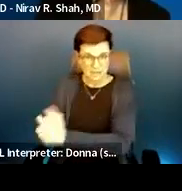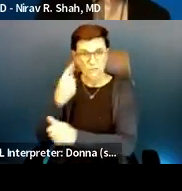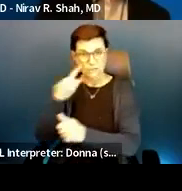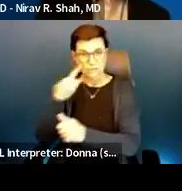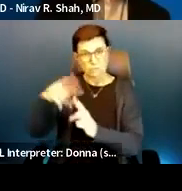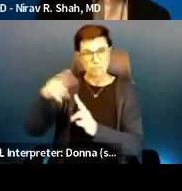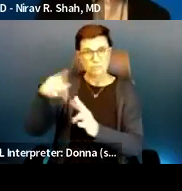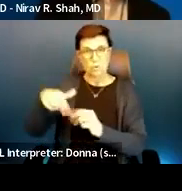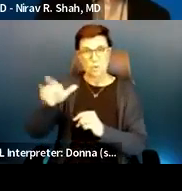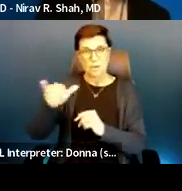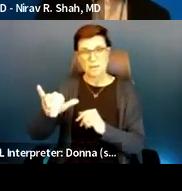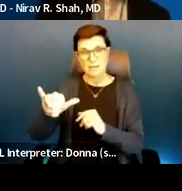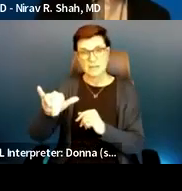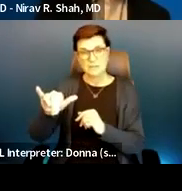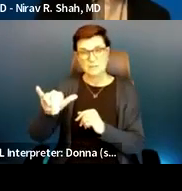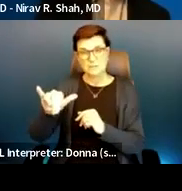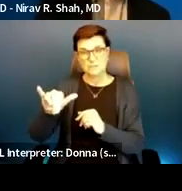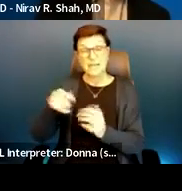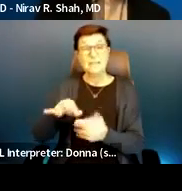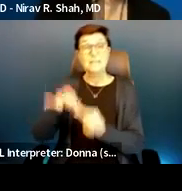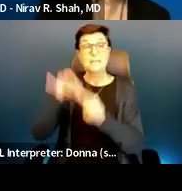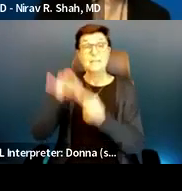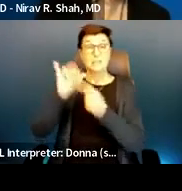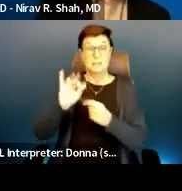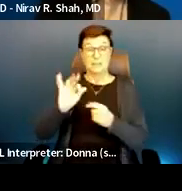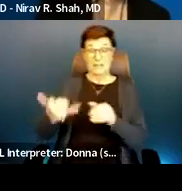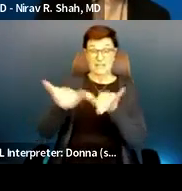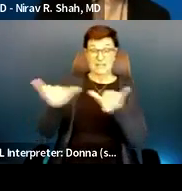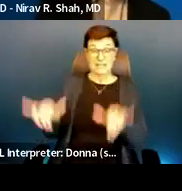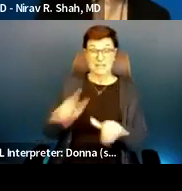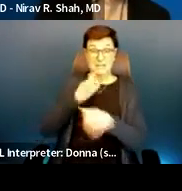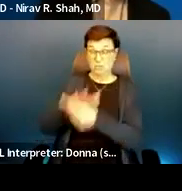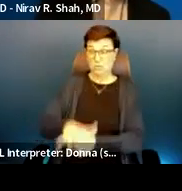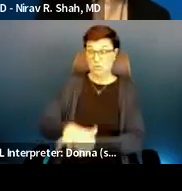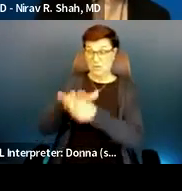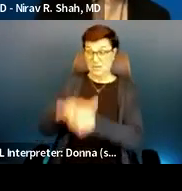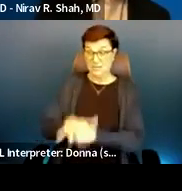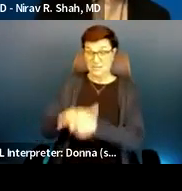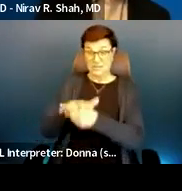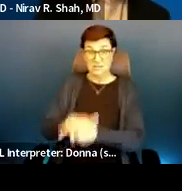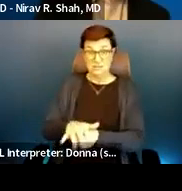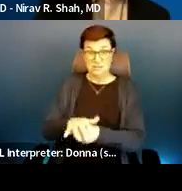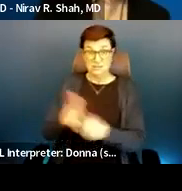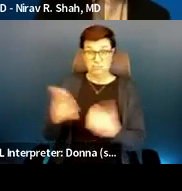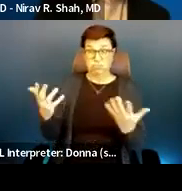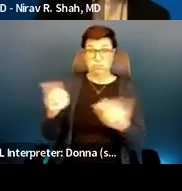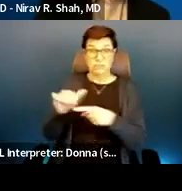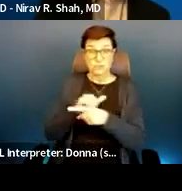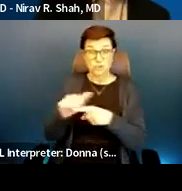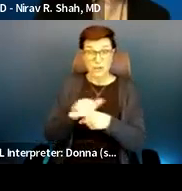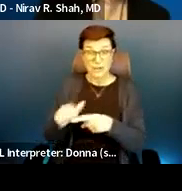And especially when the system is stressed, that's when that training and consistency is so important.